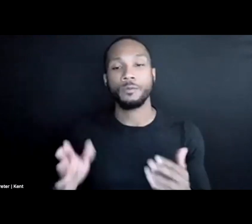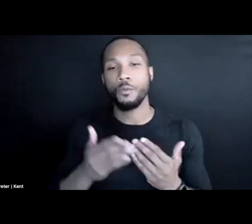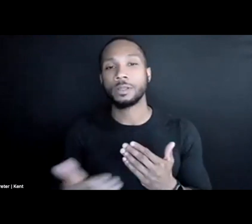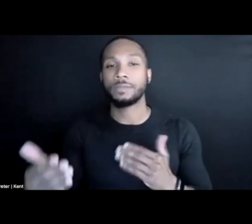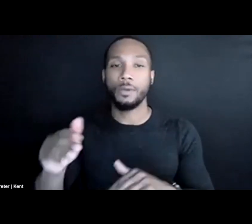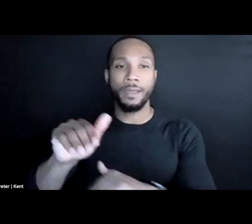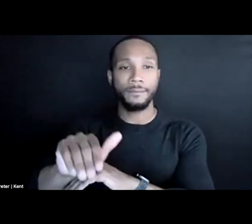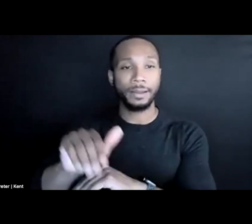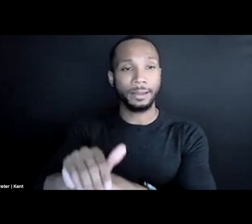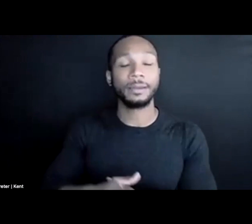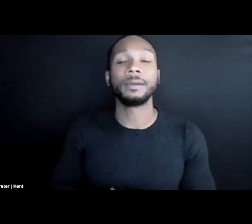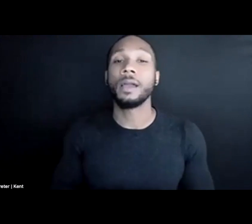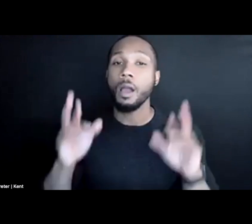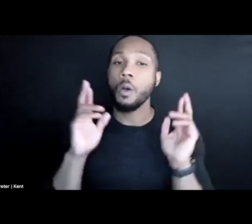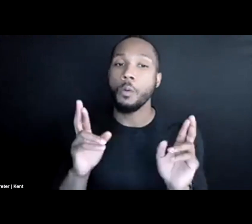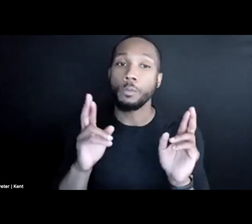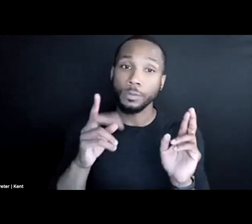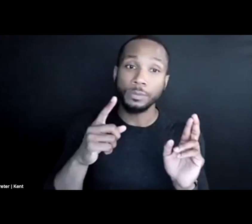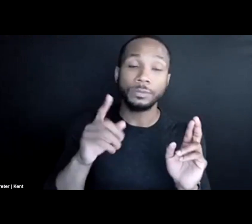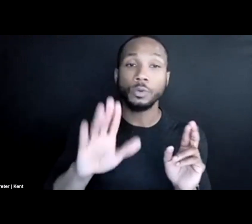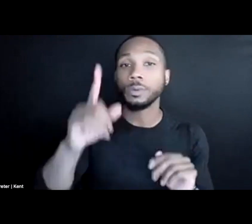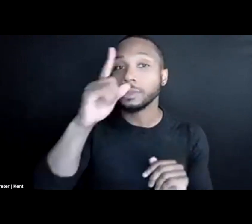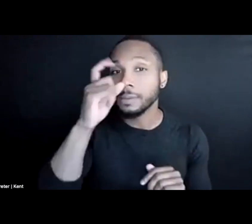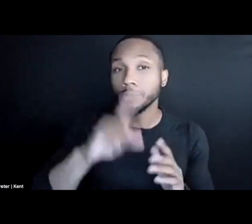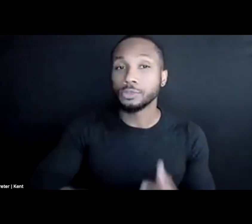And hope your summer is starting off well. Thank you.